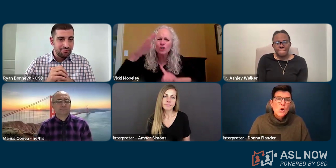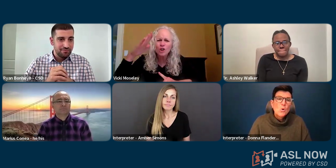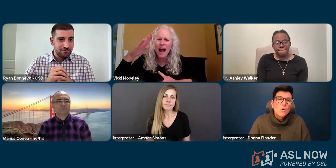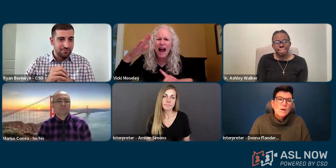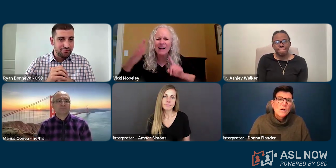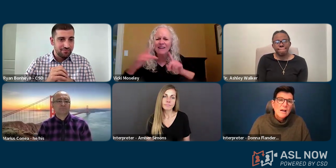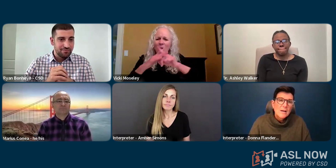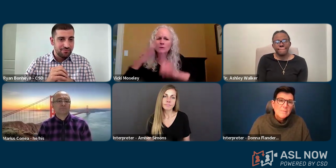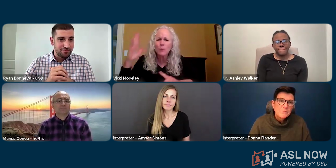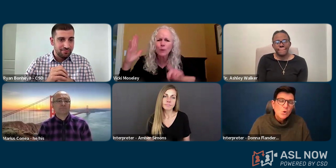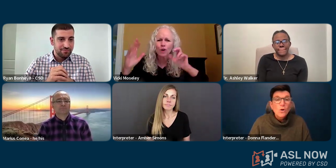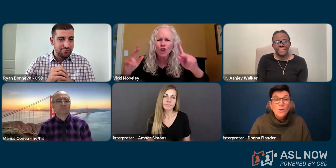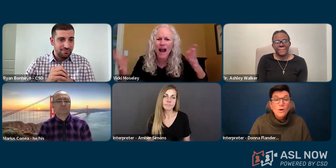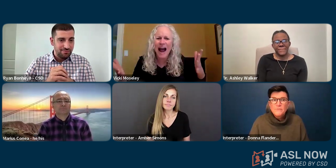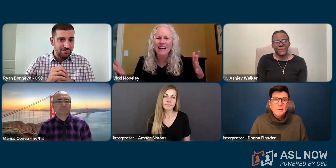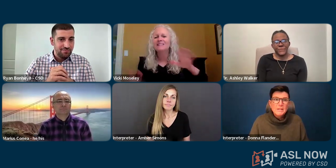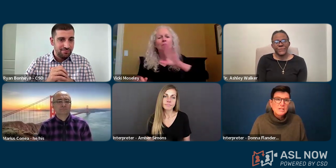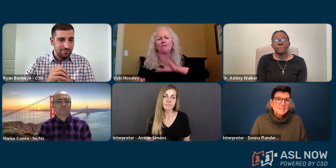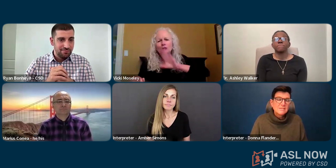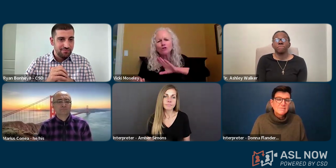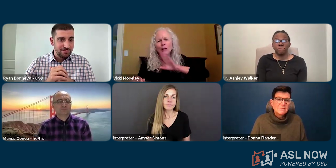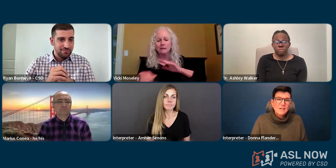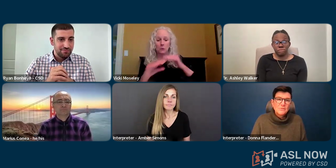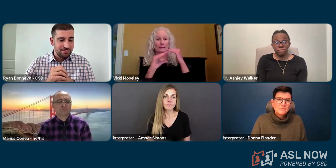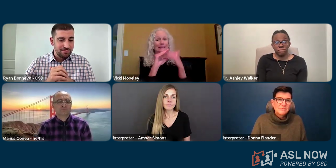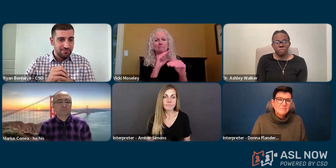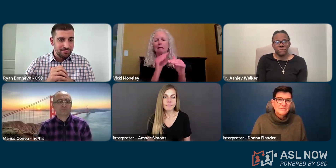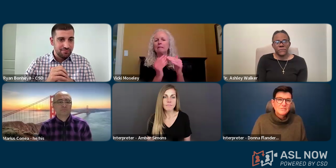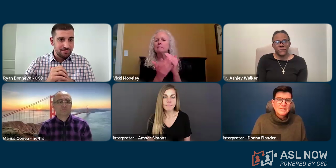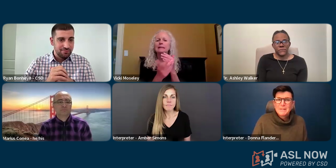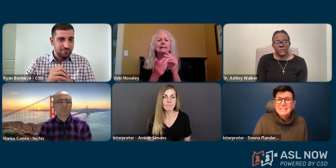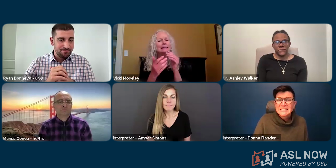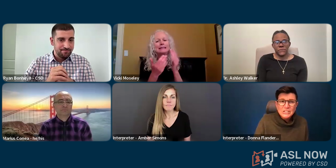So or the information doesn't, you know, doesn't happen